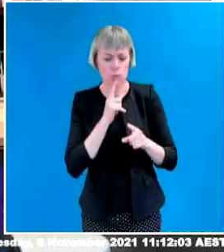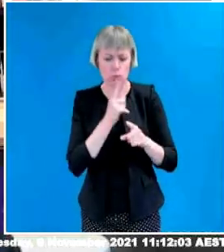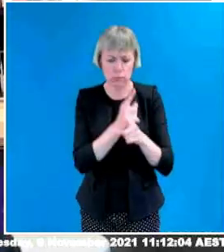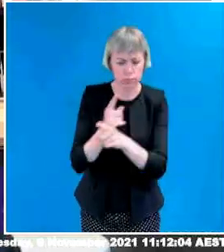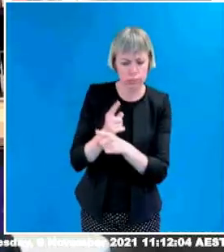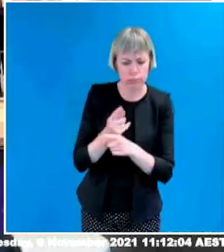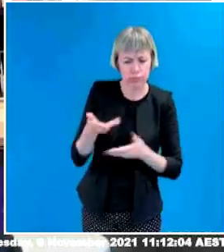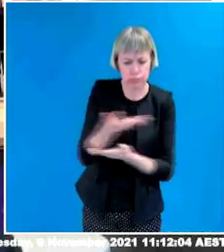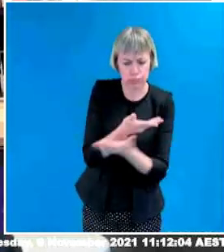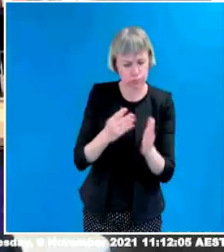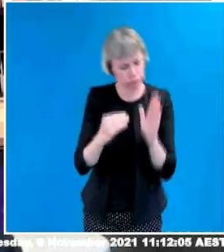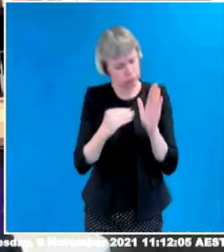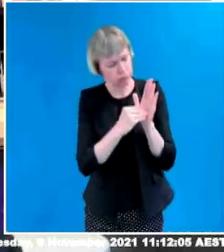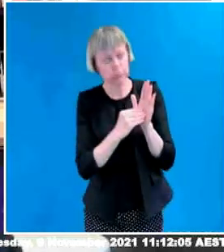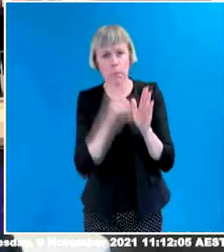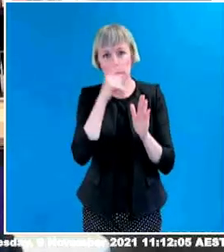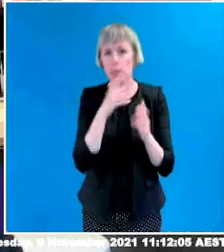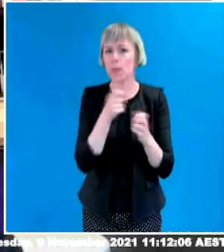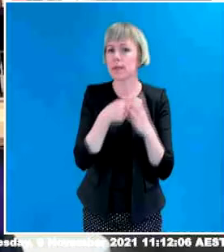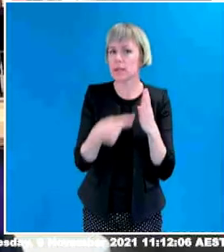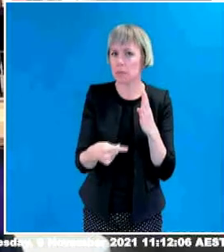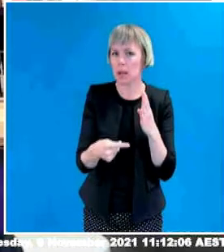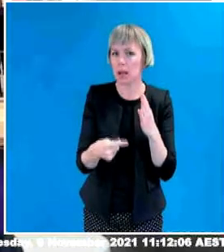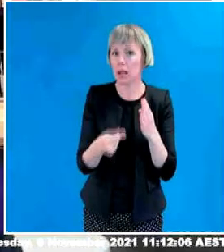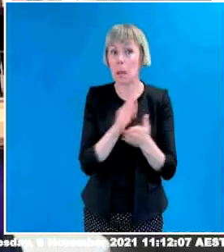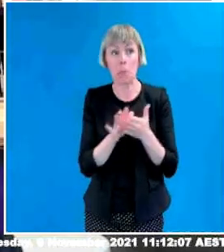actually means an opportunity to address it.